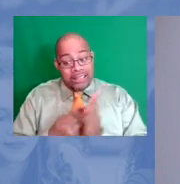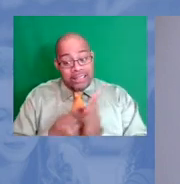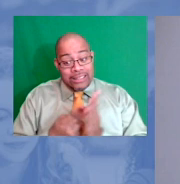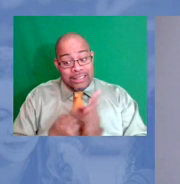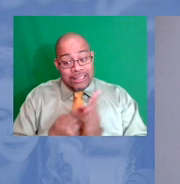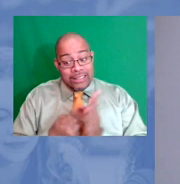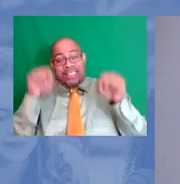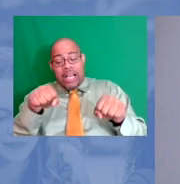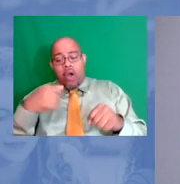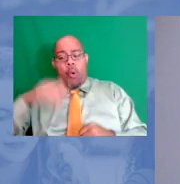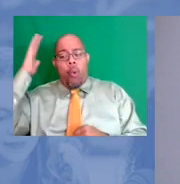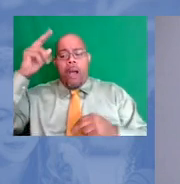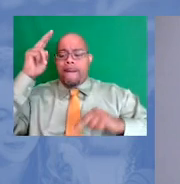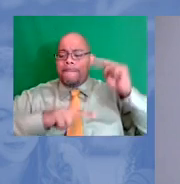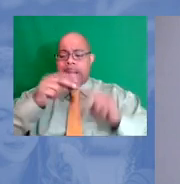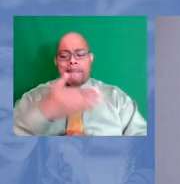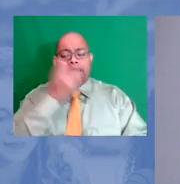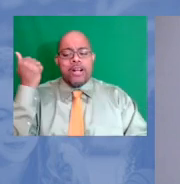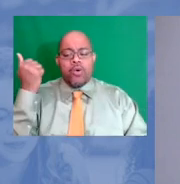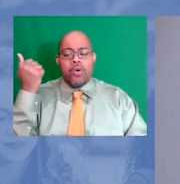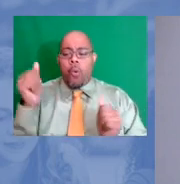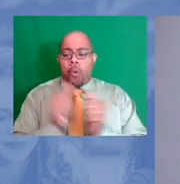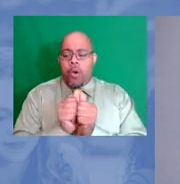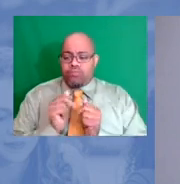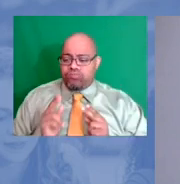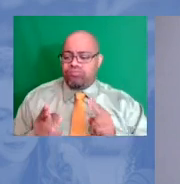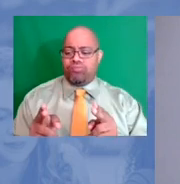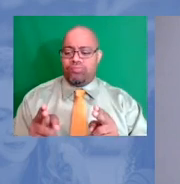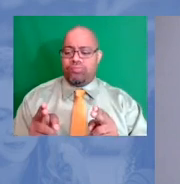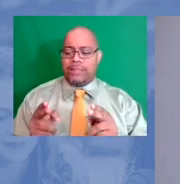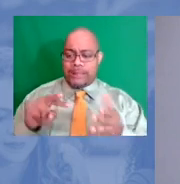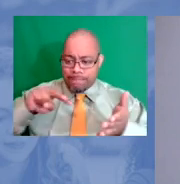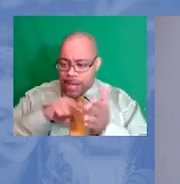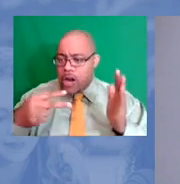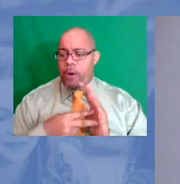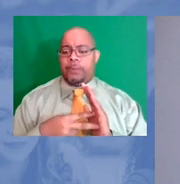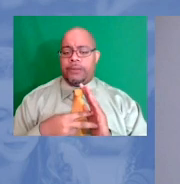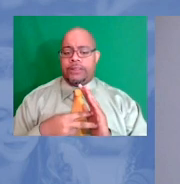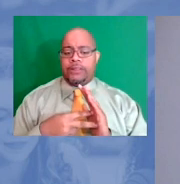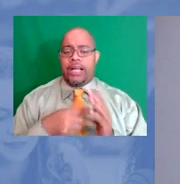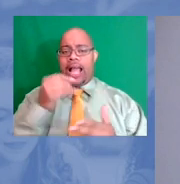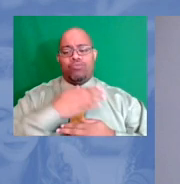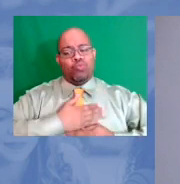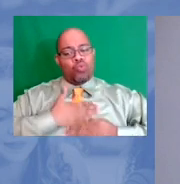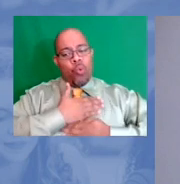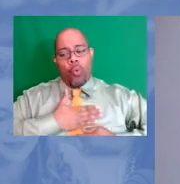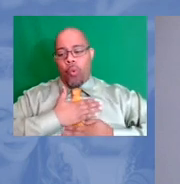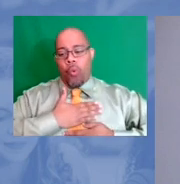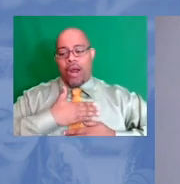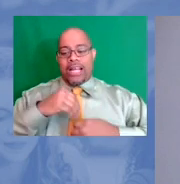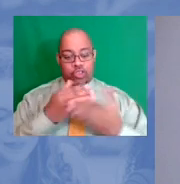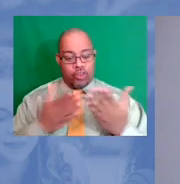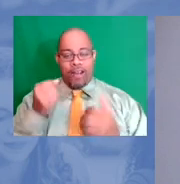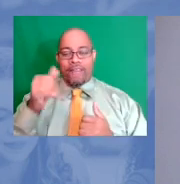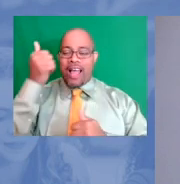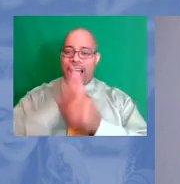BACK BETTER WITH YOU ARE GENERAL IS I, INTENTIONALITY, AND JOY IN THE SERVICE OF EVERY SINGLE STUDENT.